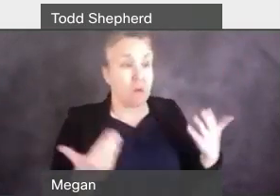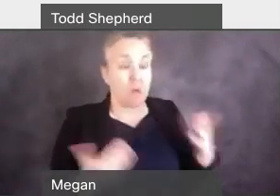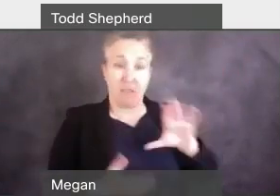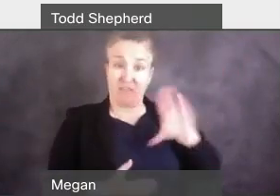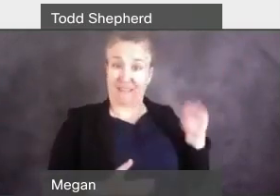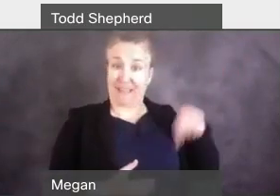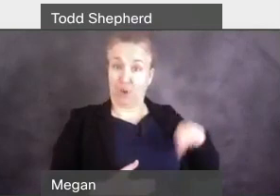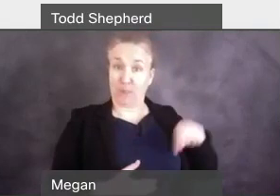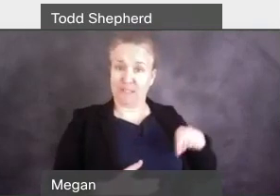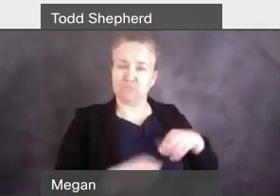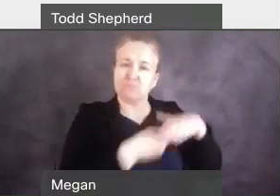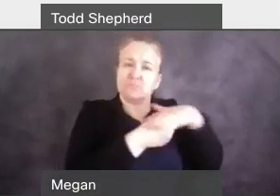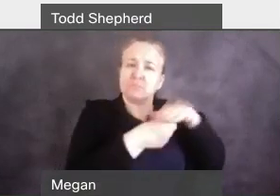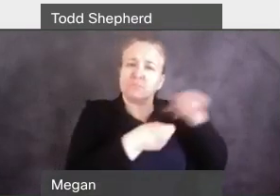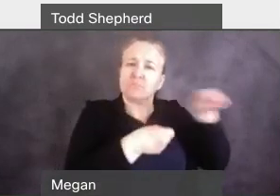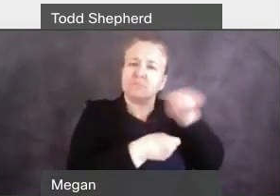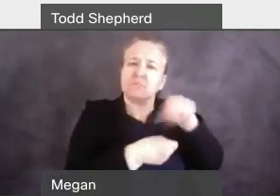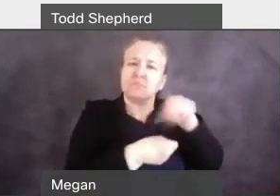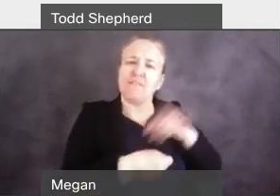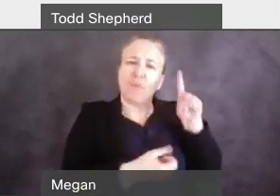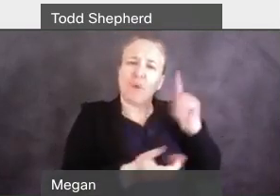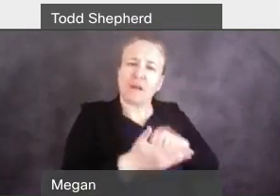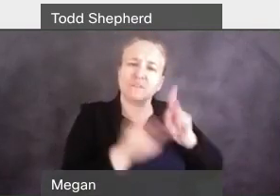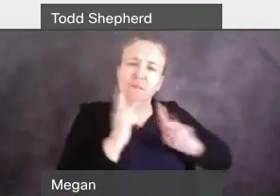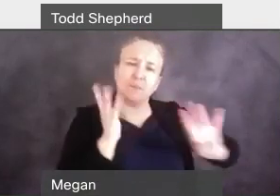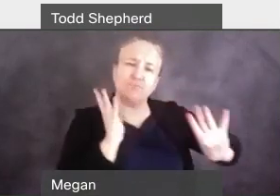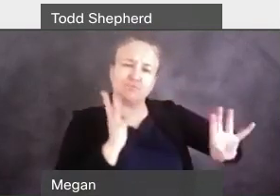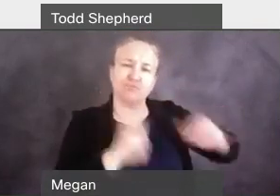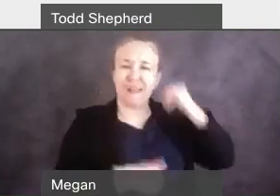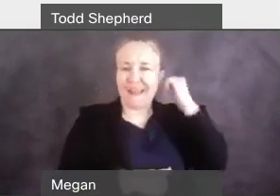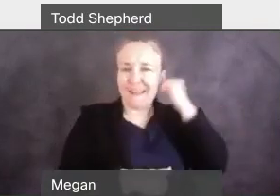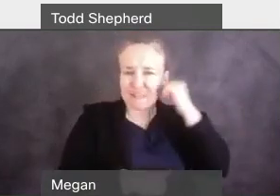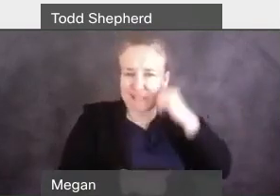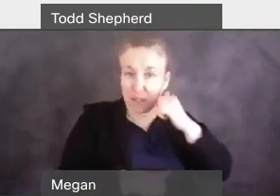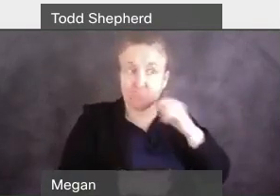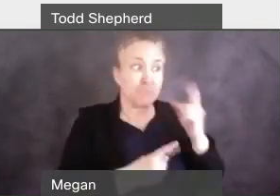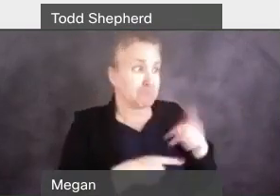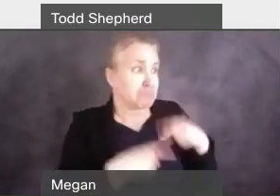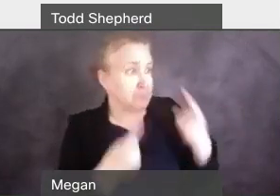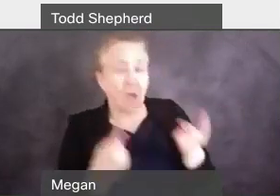sites that do a thousand people a day and that's been working very, very effectively for us. We